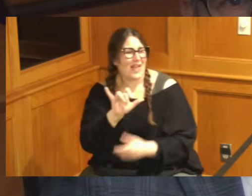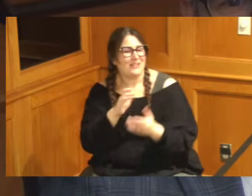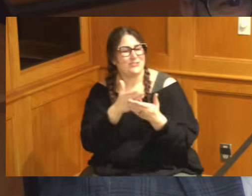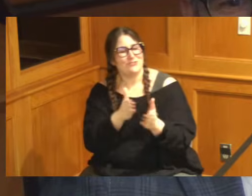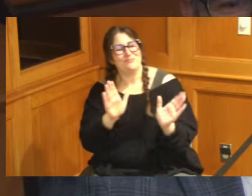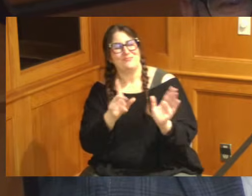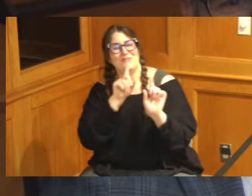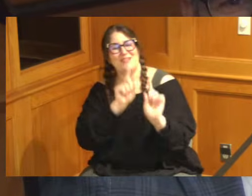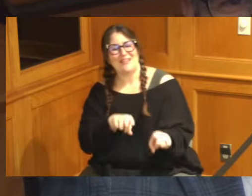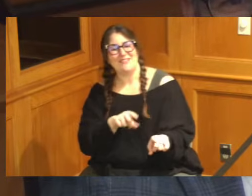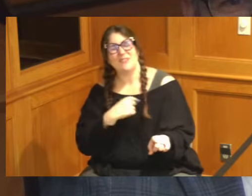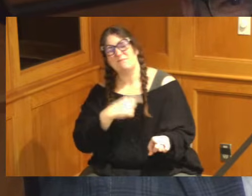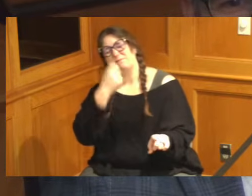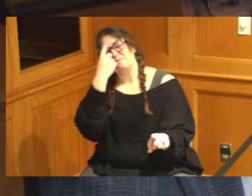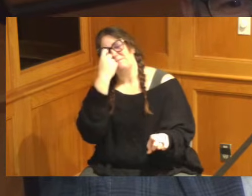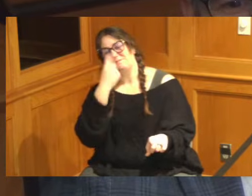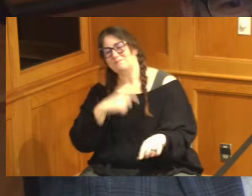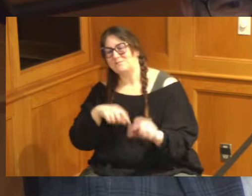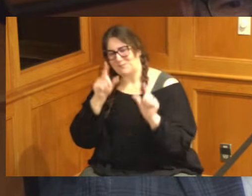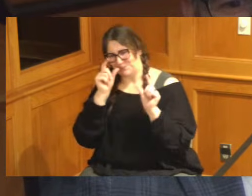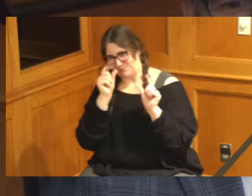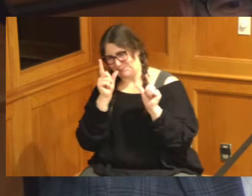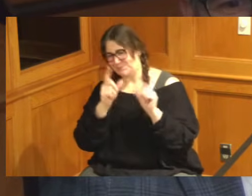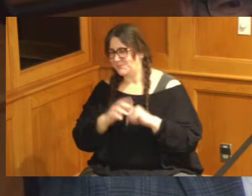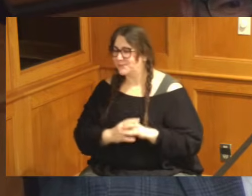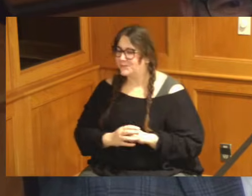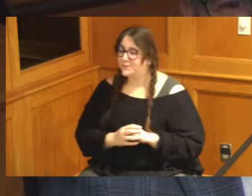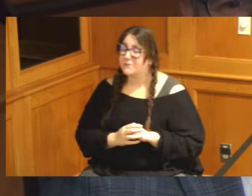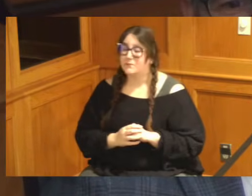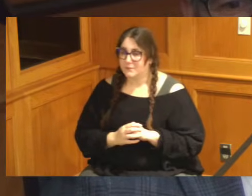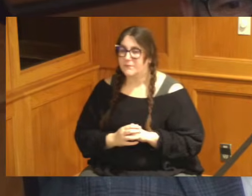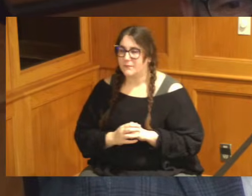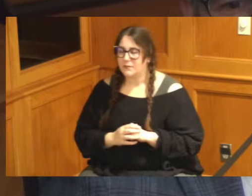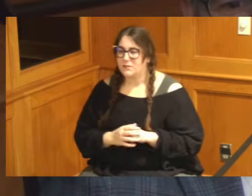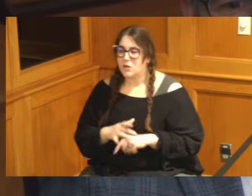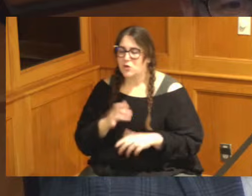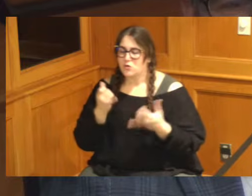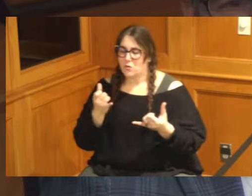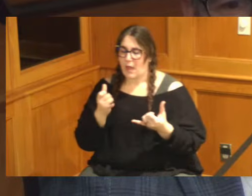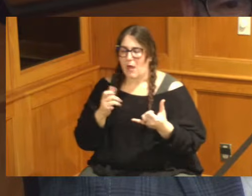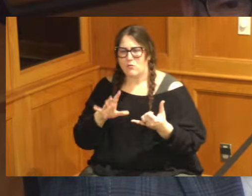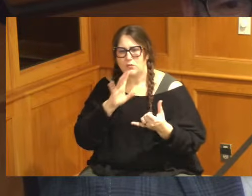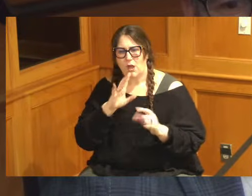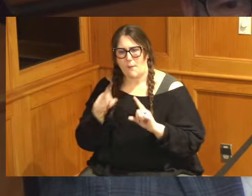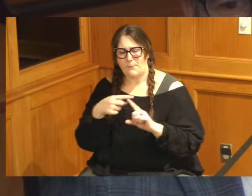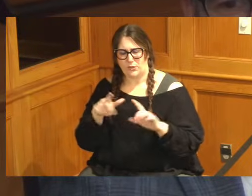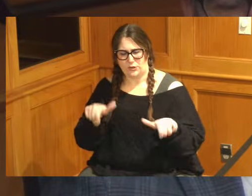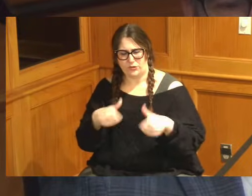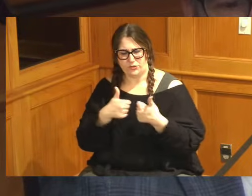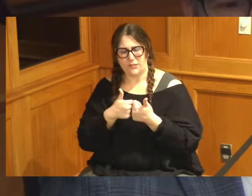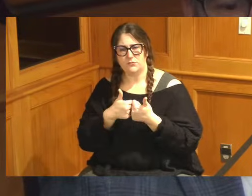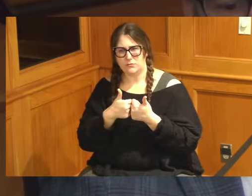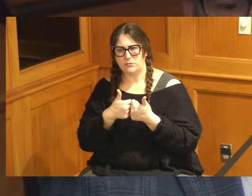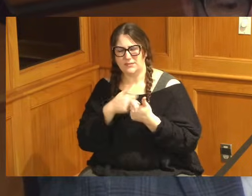you're saying. all right. then let's talk a little bit about some of the challenges here particularly